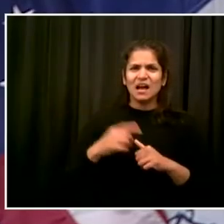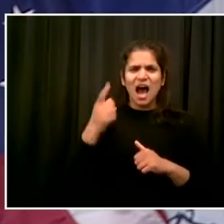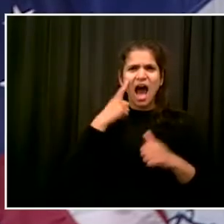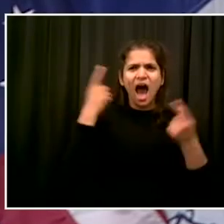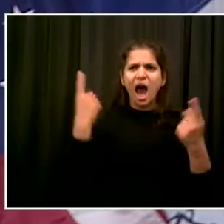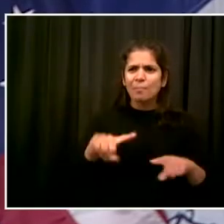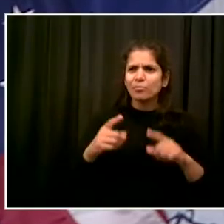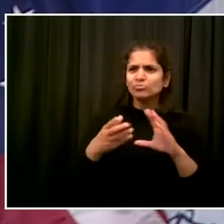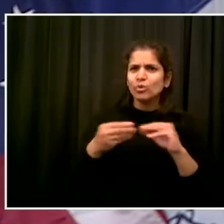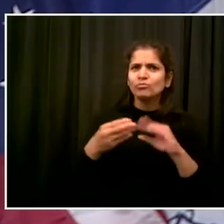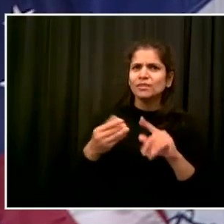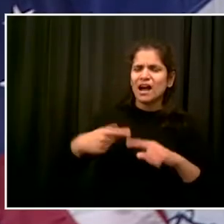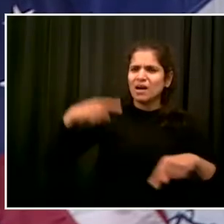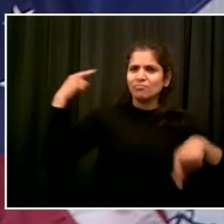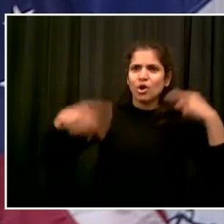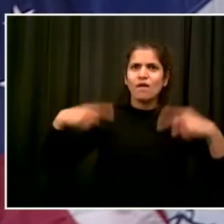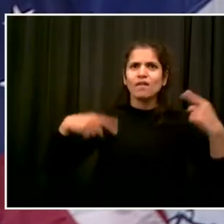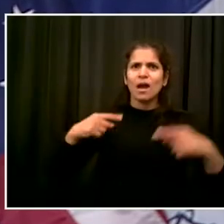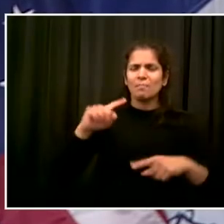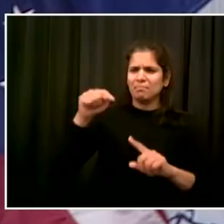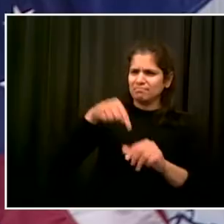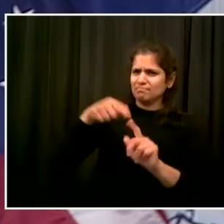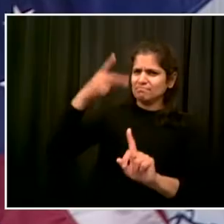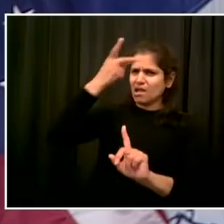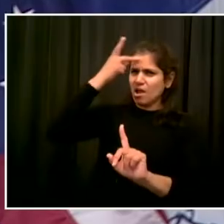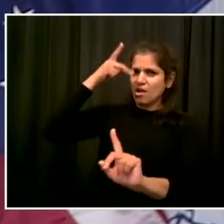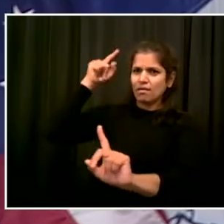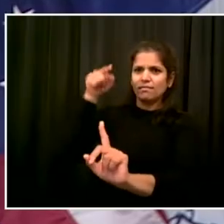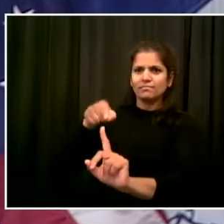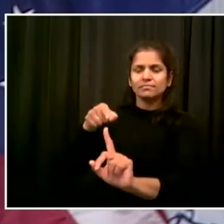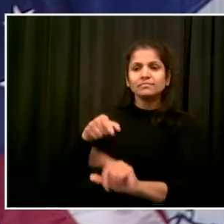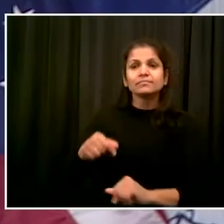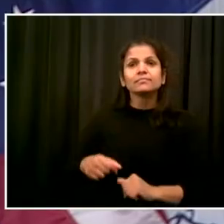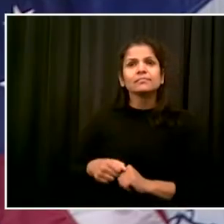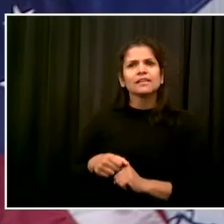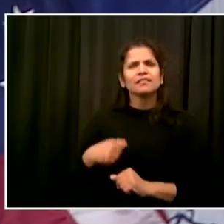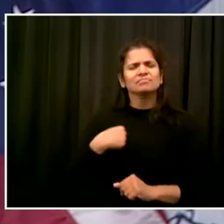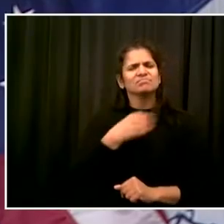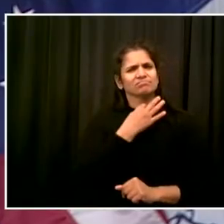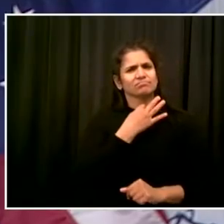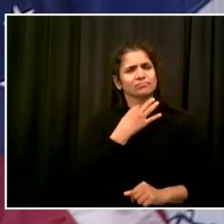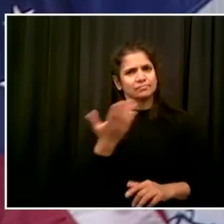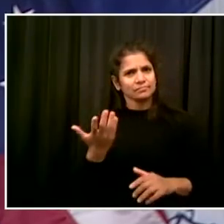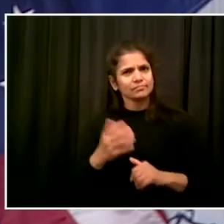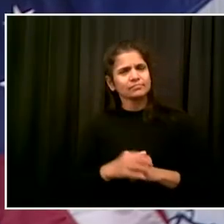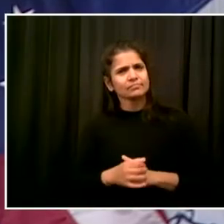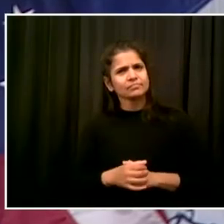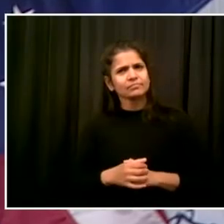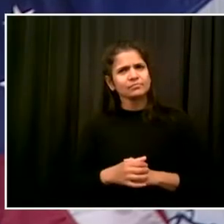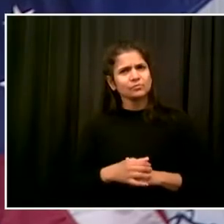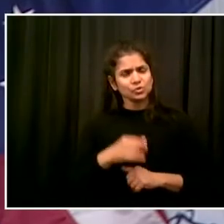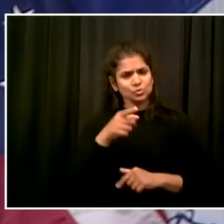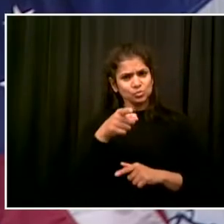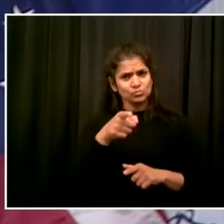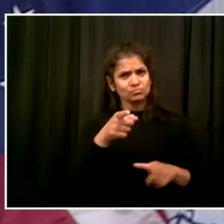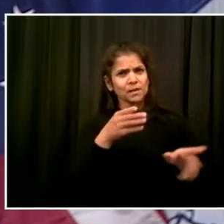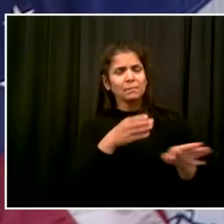OTHER QUESTION IS ABOUT THE SITUATION IN CENTRAL PARK. THERE HAVE BEEN